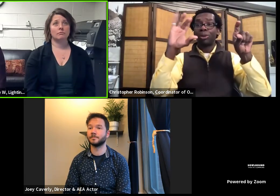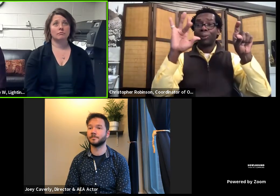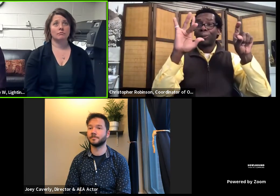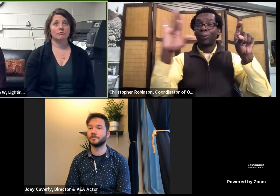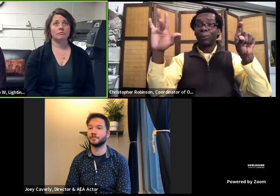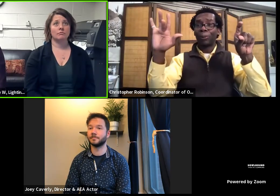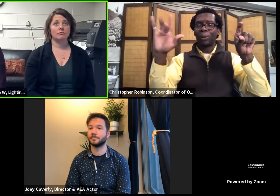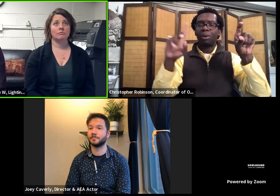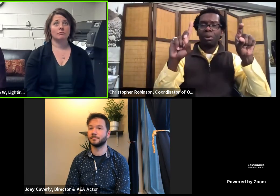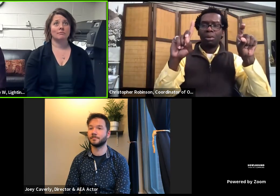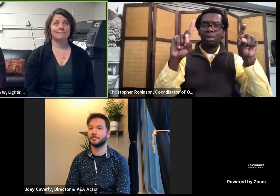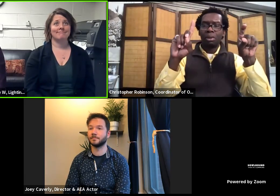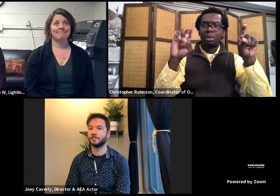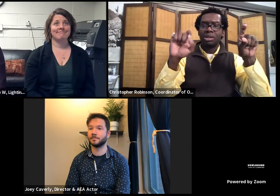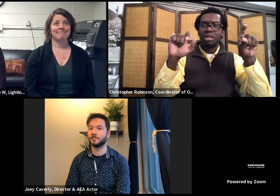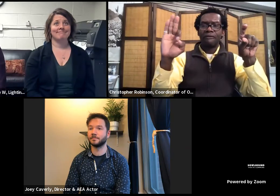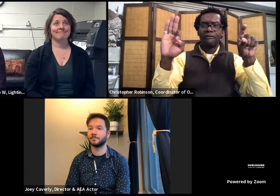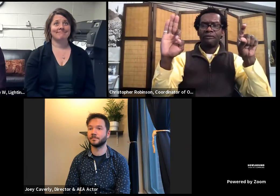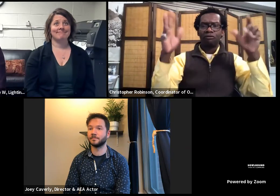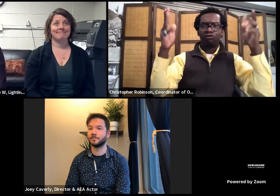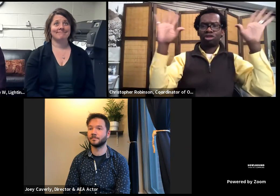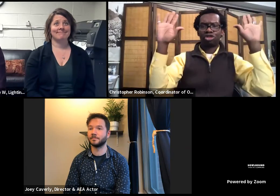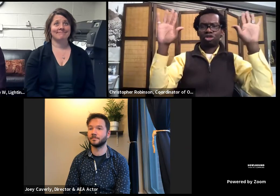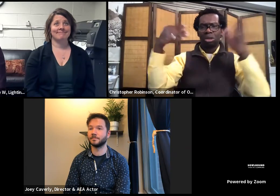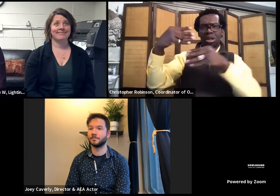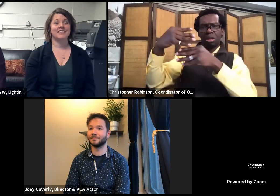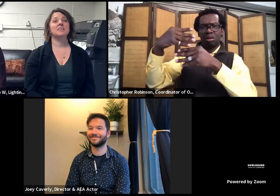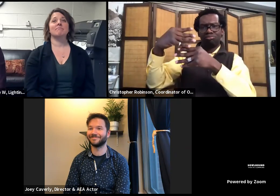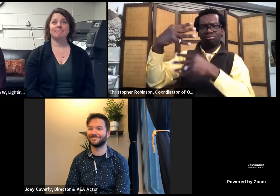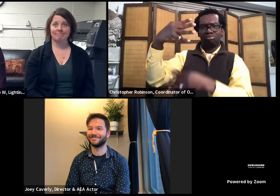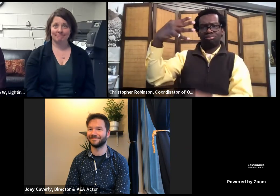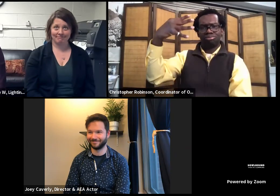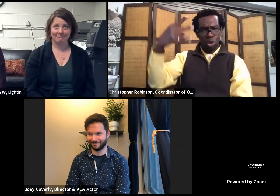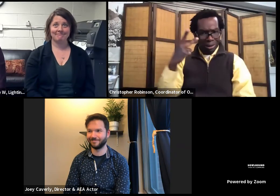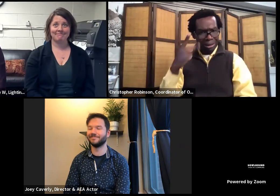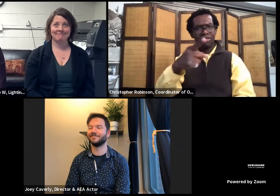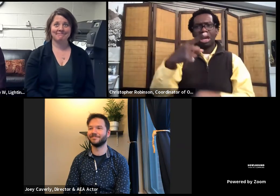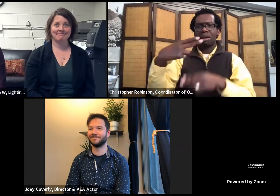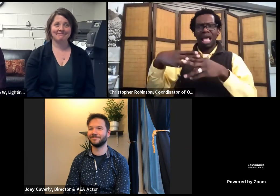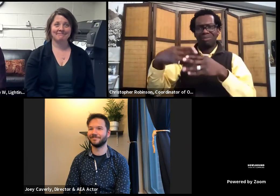If you go to HowlRound and you search deaf. That's it, you just put deaf in the HowlRound.com website.